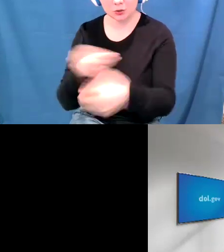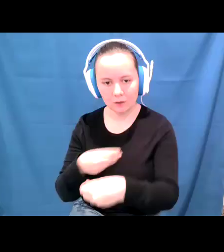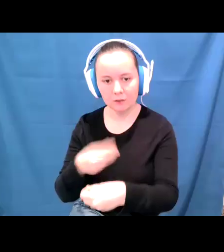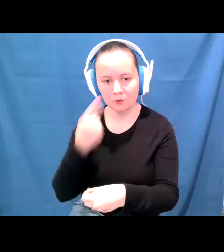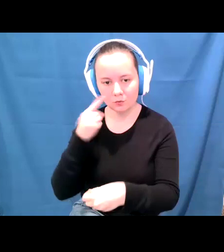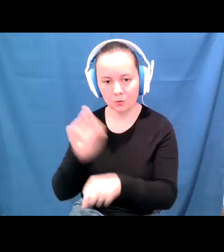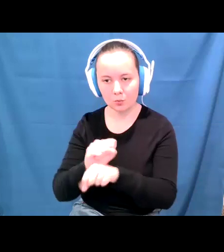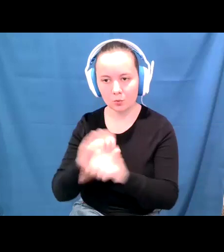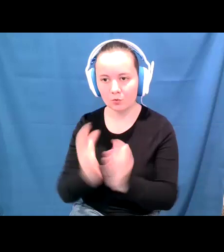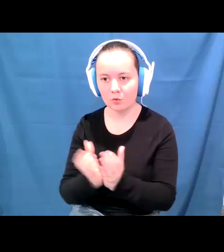Kimberly Vitelli: Thanks. Taryn.